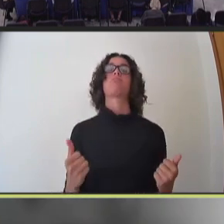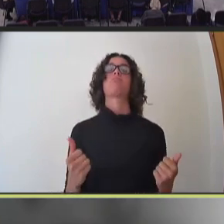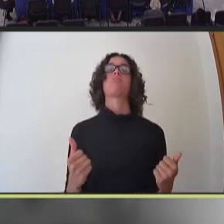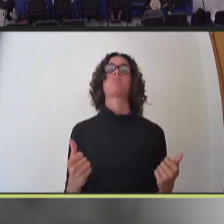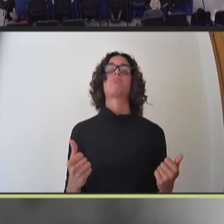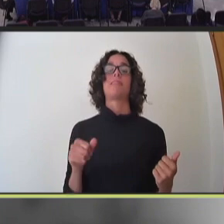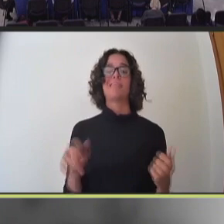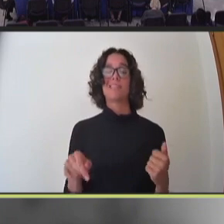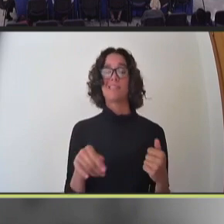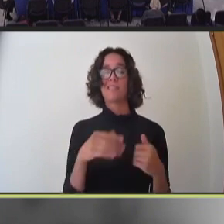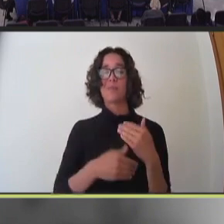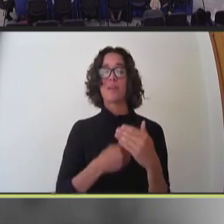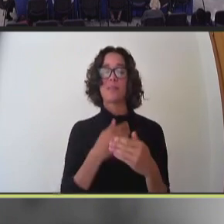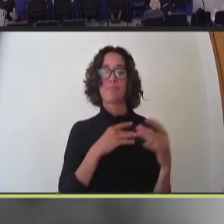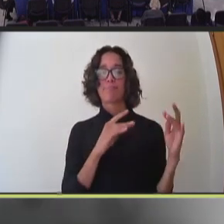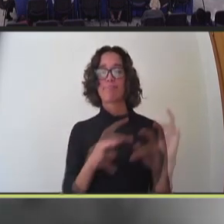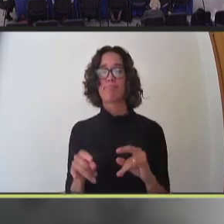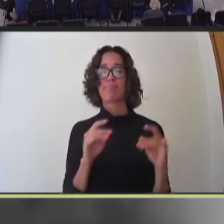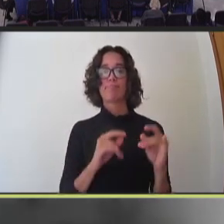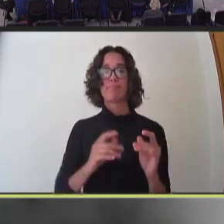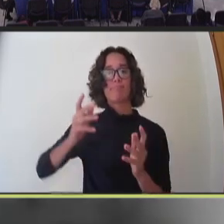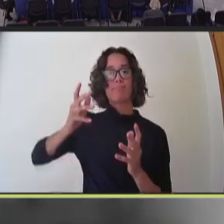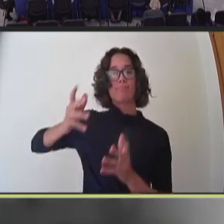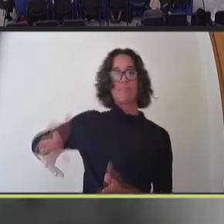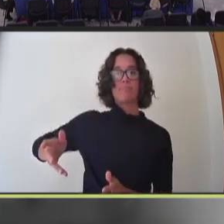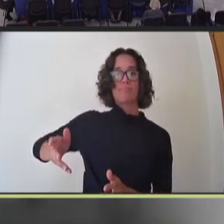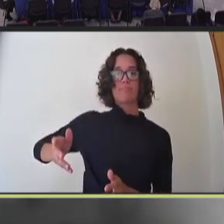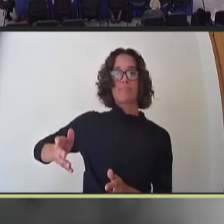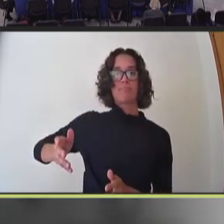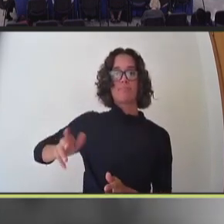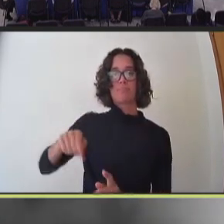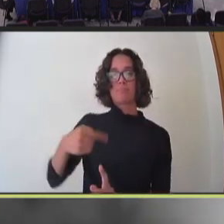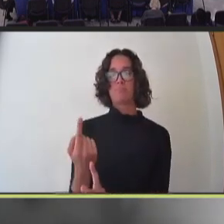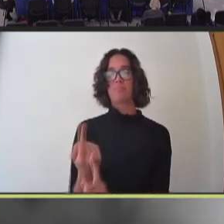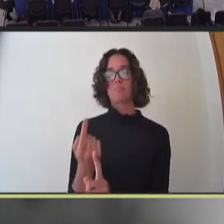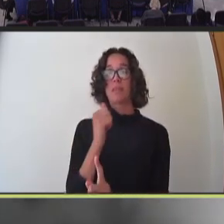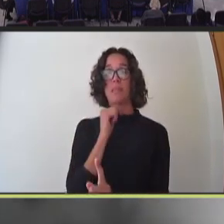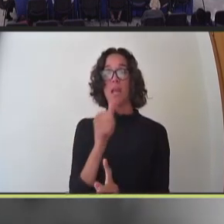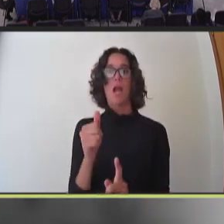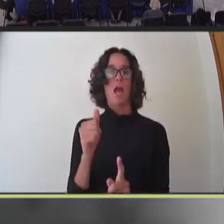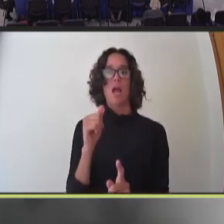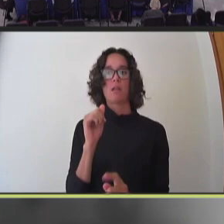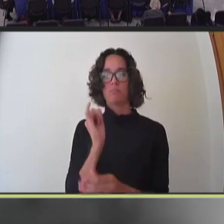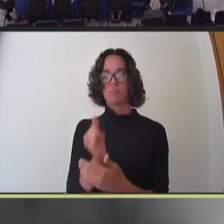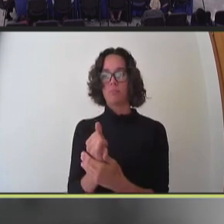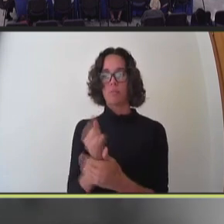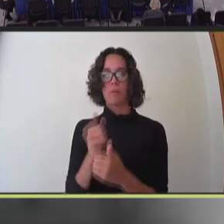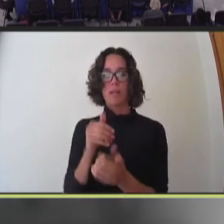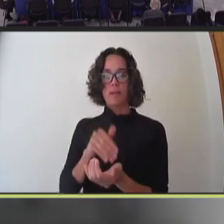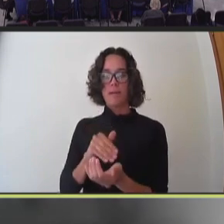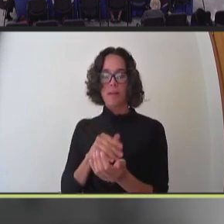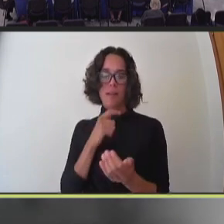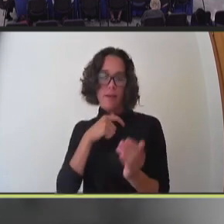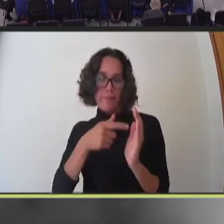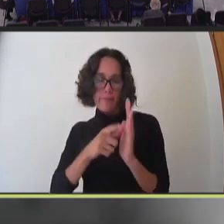There's no provider review that happens when we do a query. We have a very sophisticated